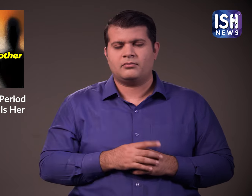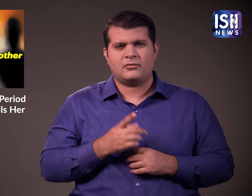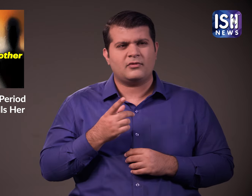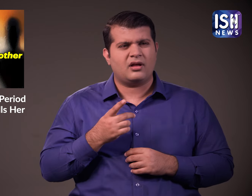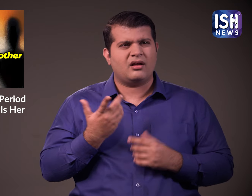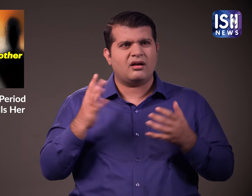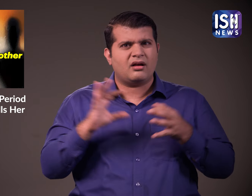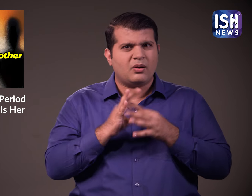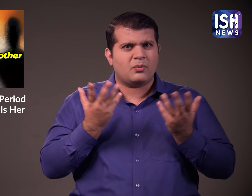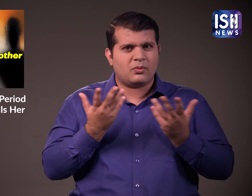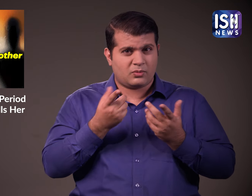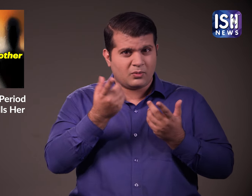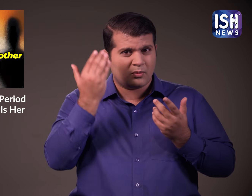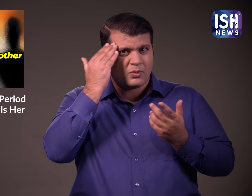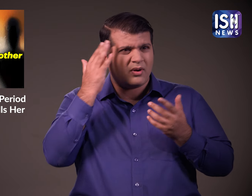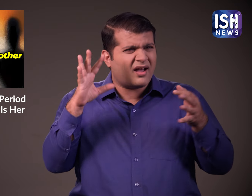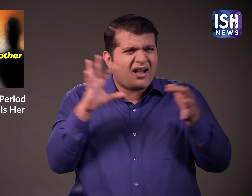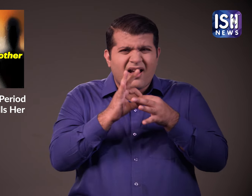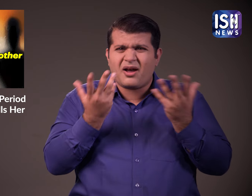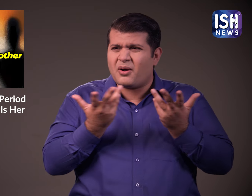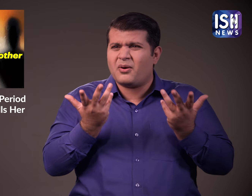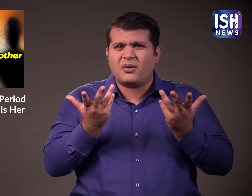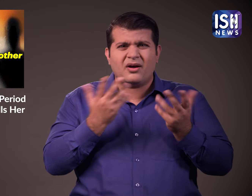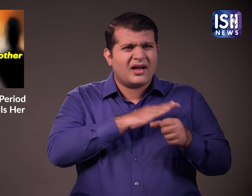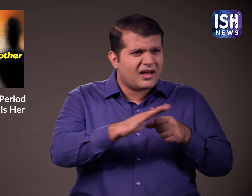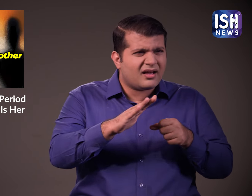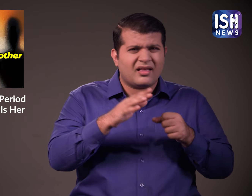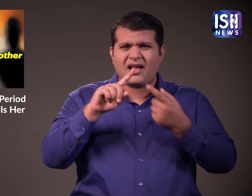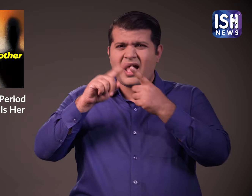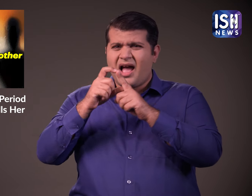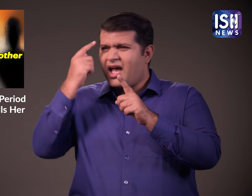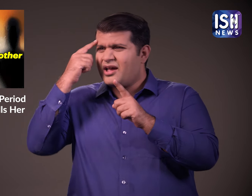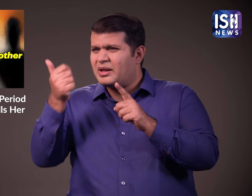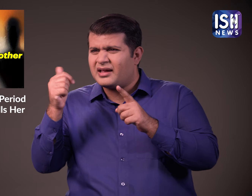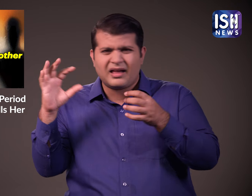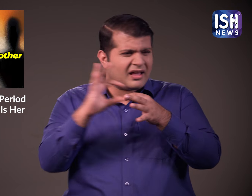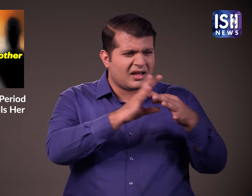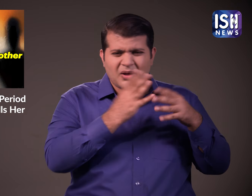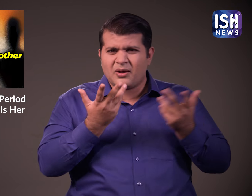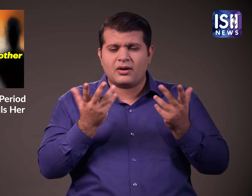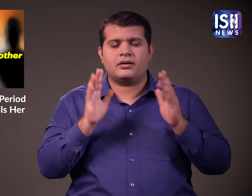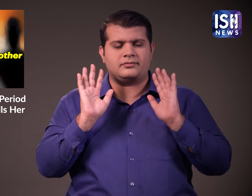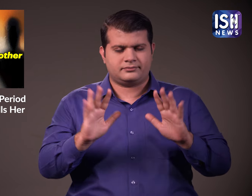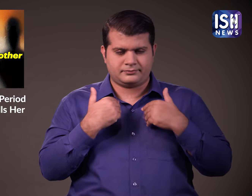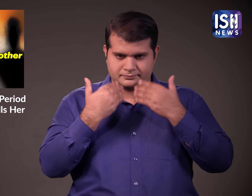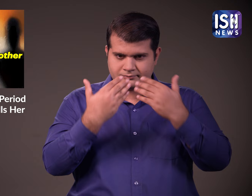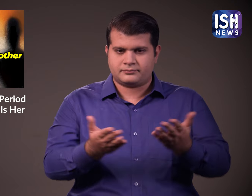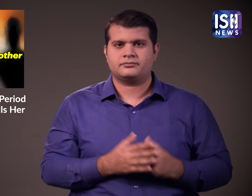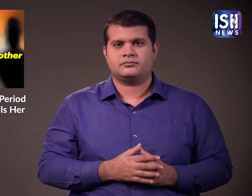Want to know how is murder and lack of education connected to each other? Let me tell you.